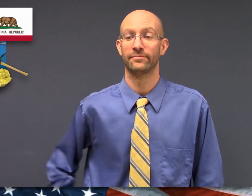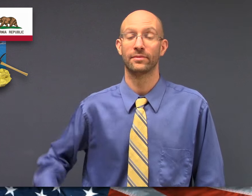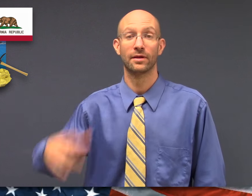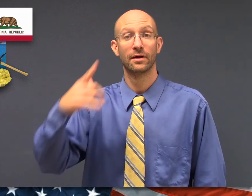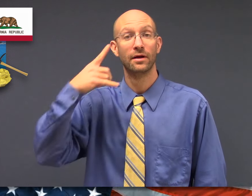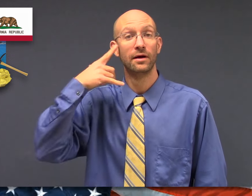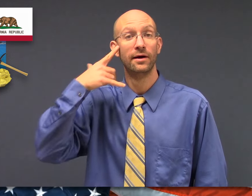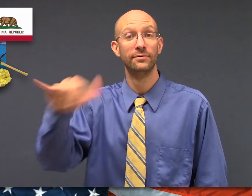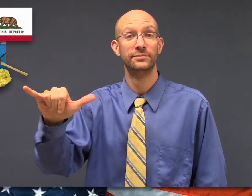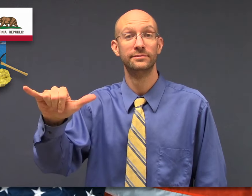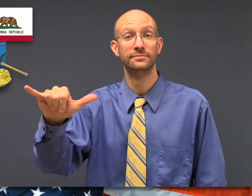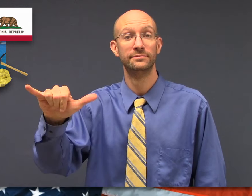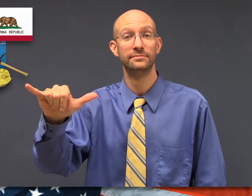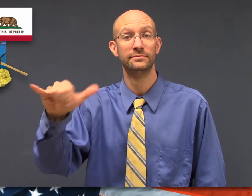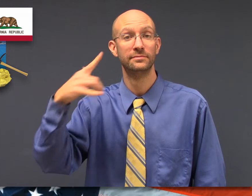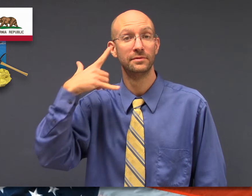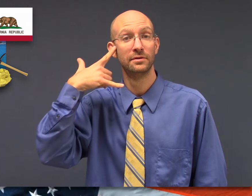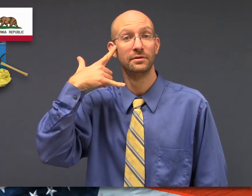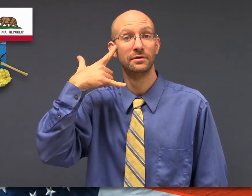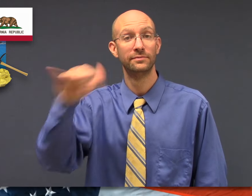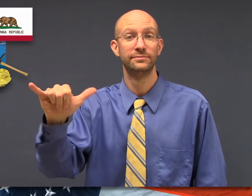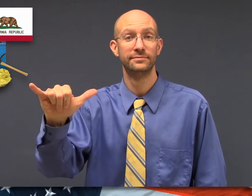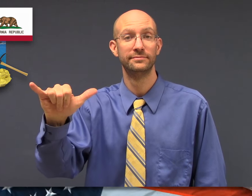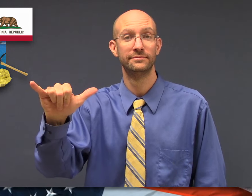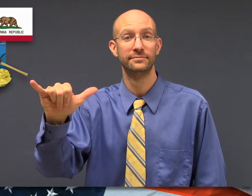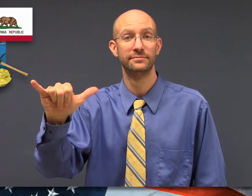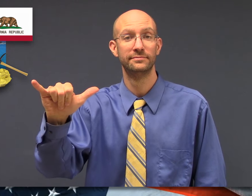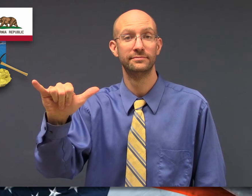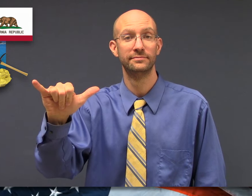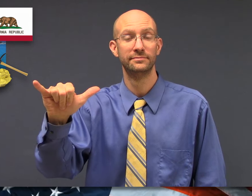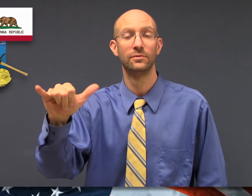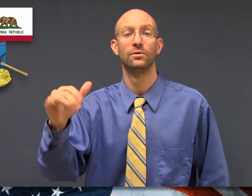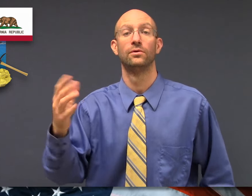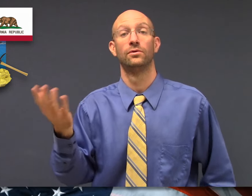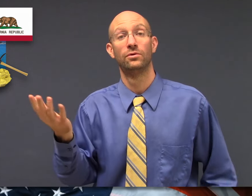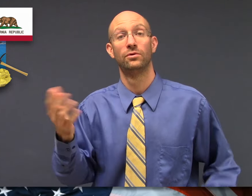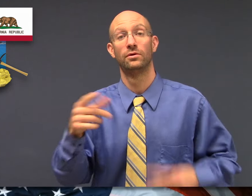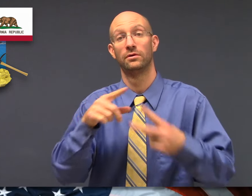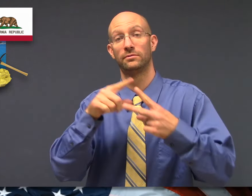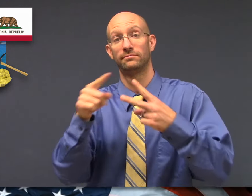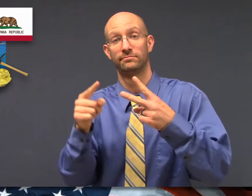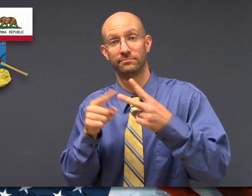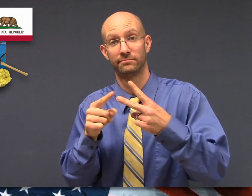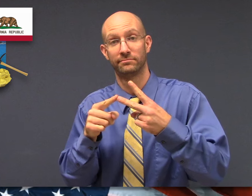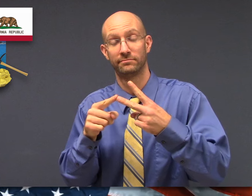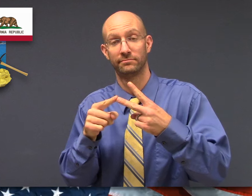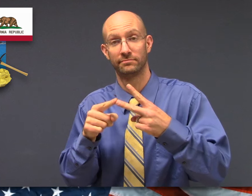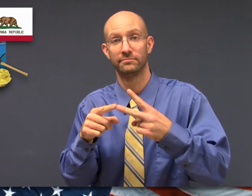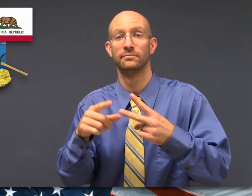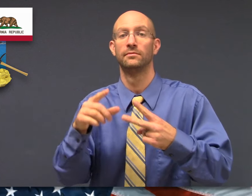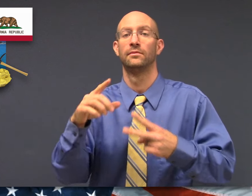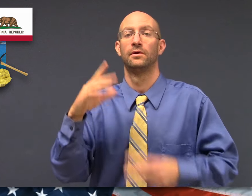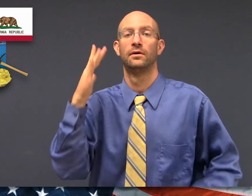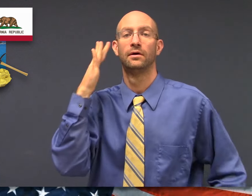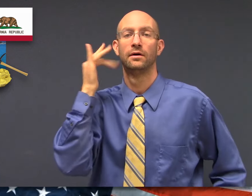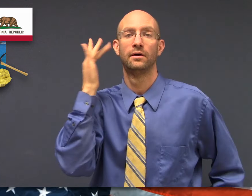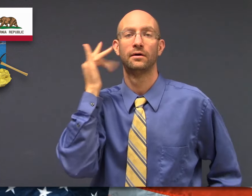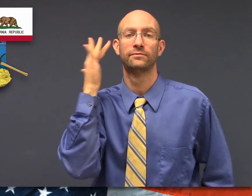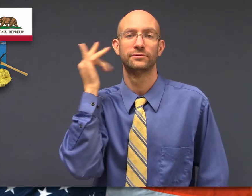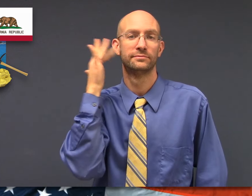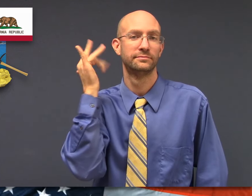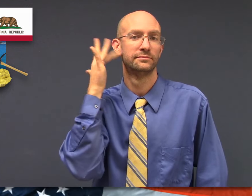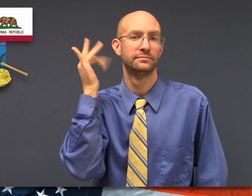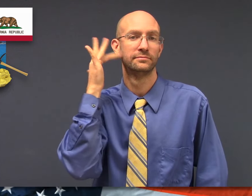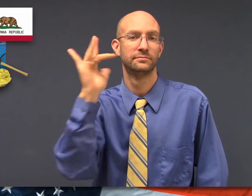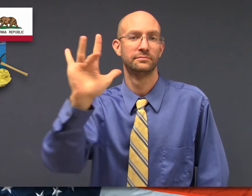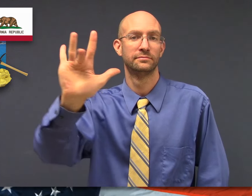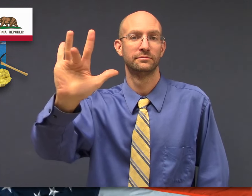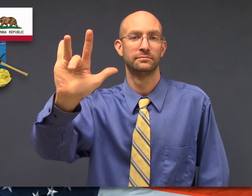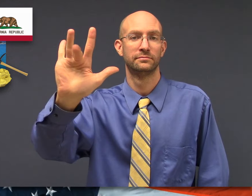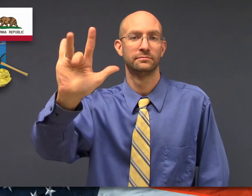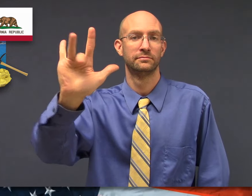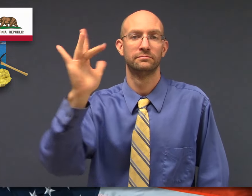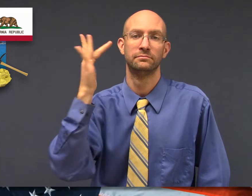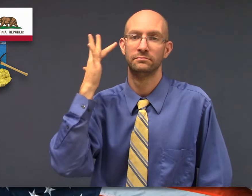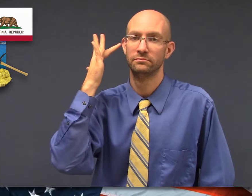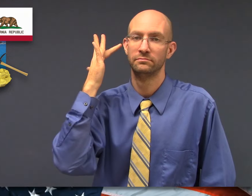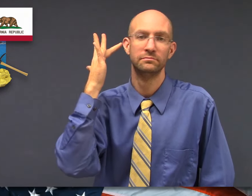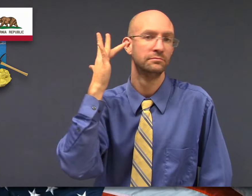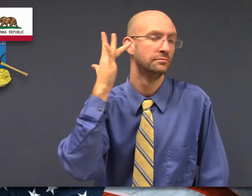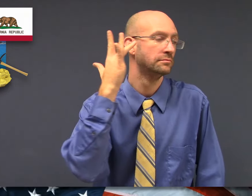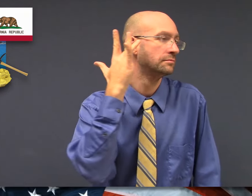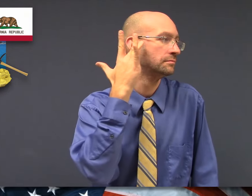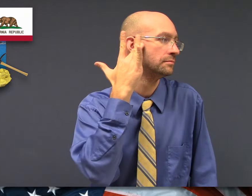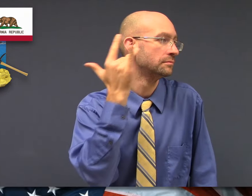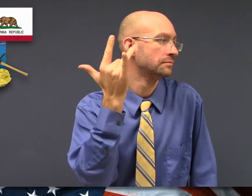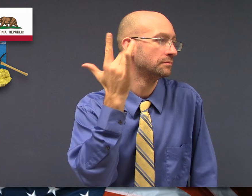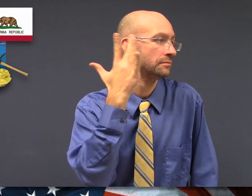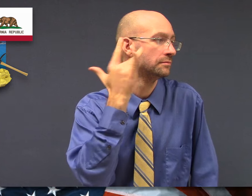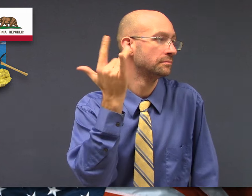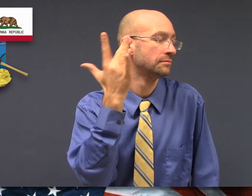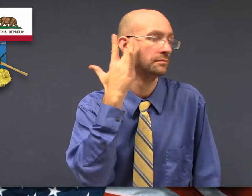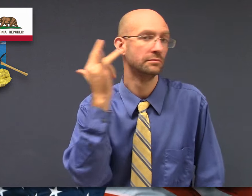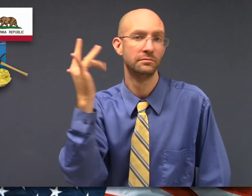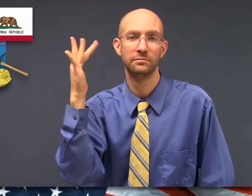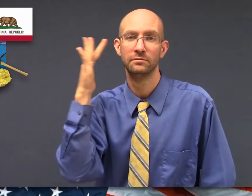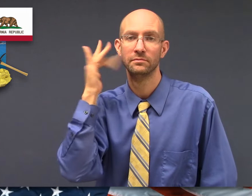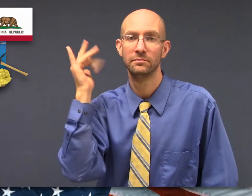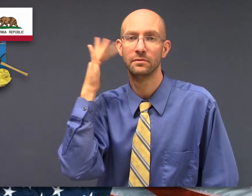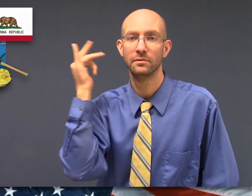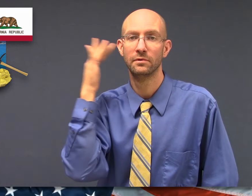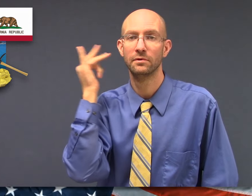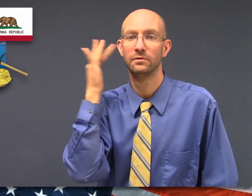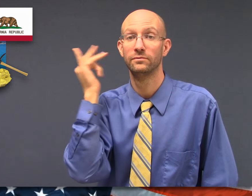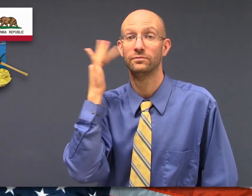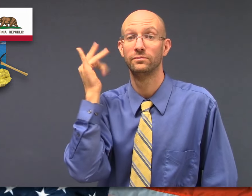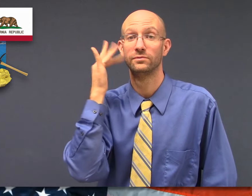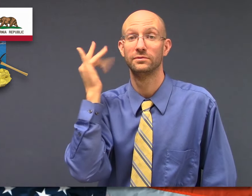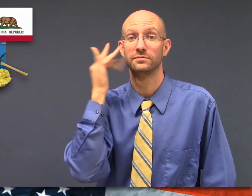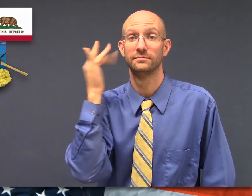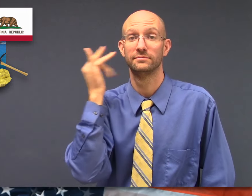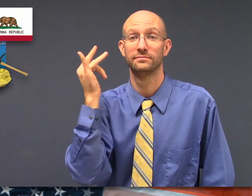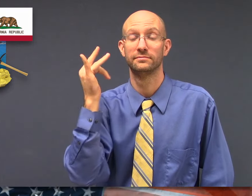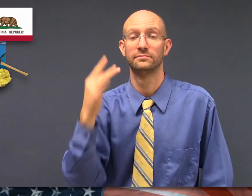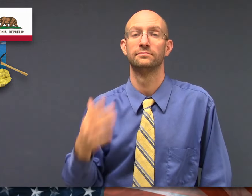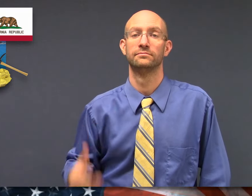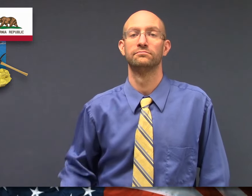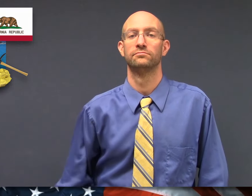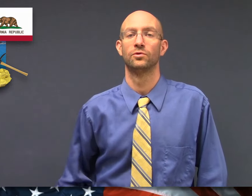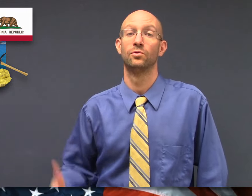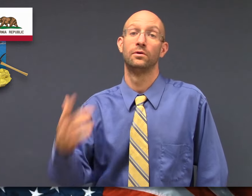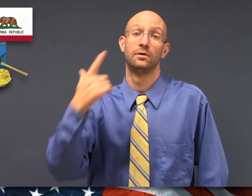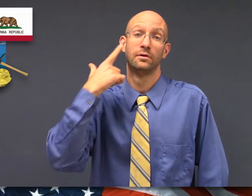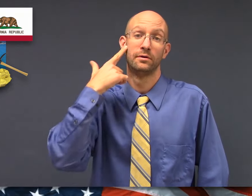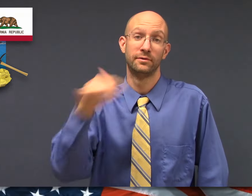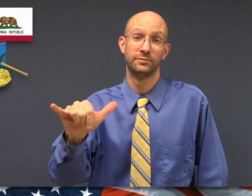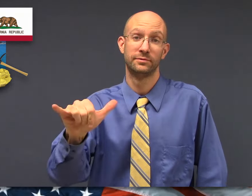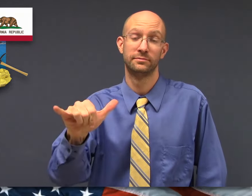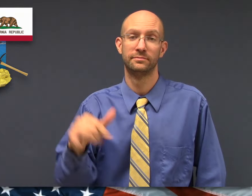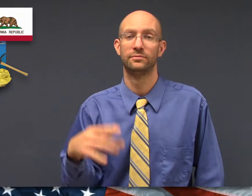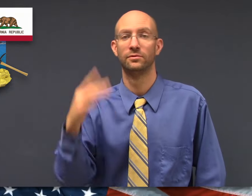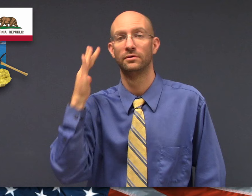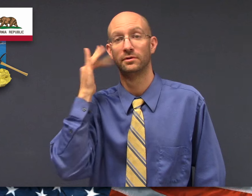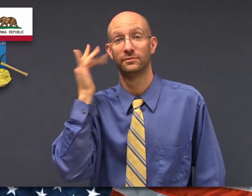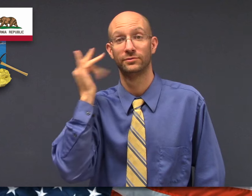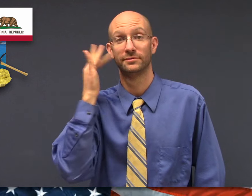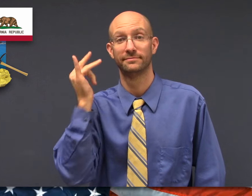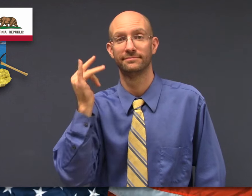Use the first sign shown here, which is for GOLD.